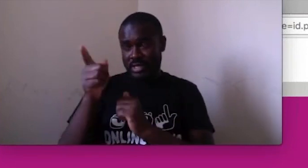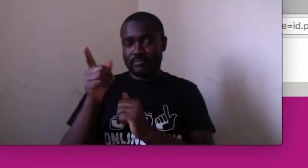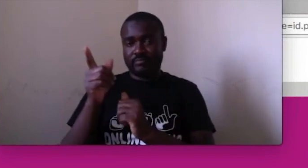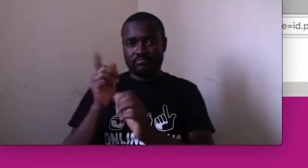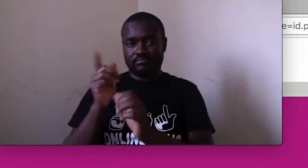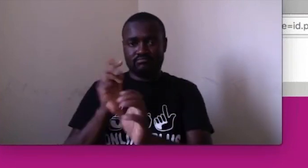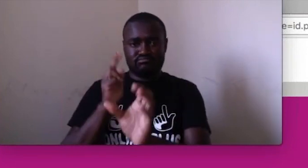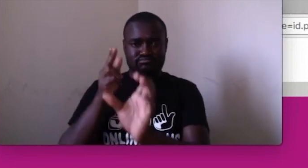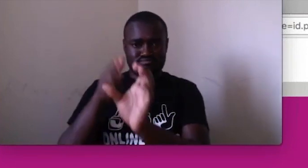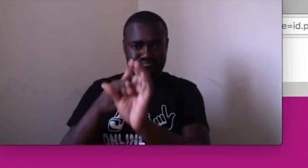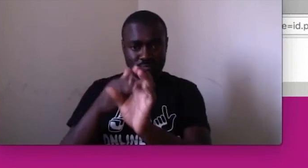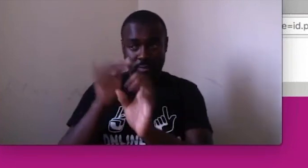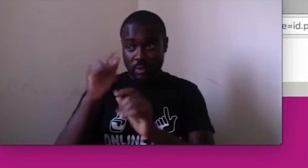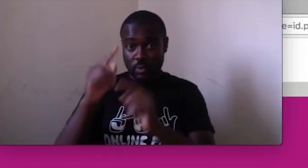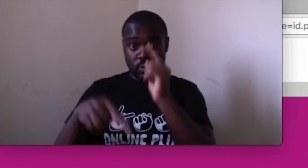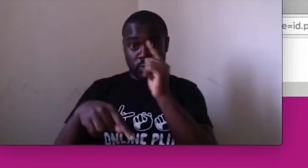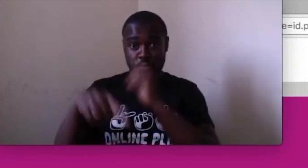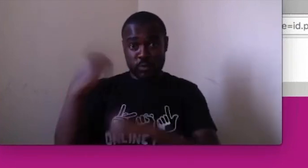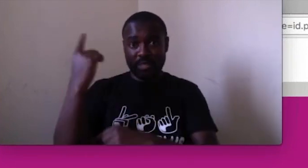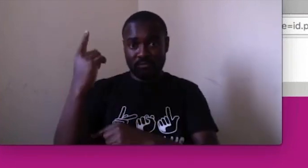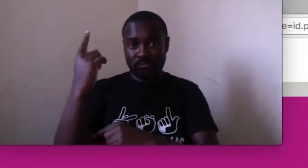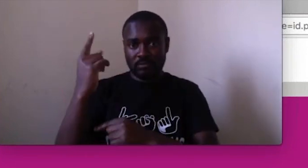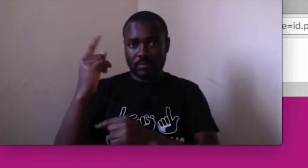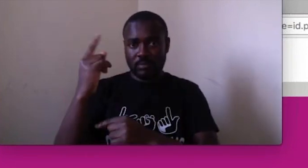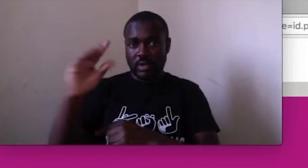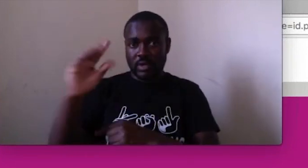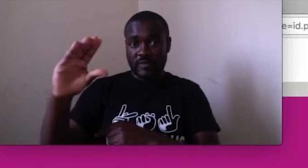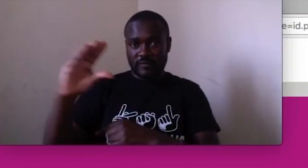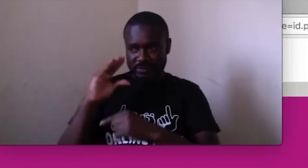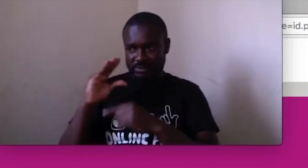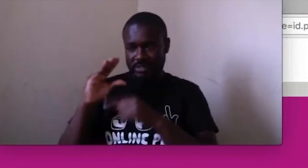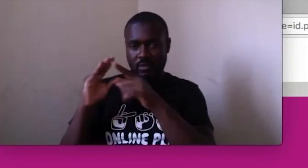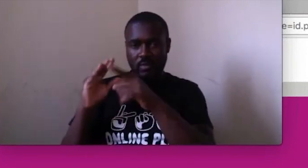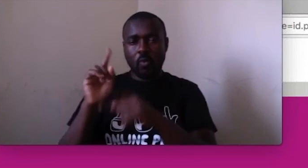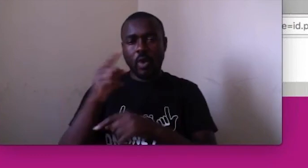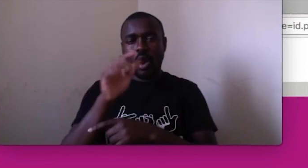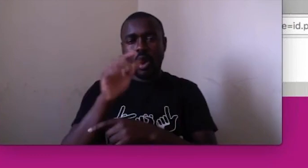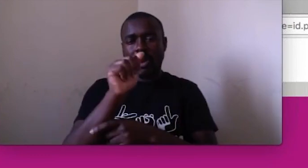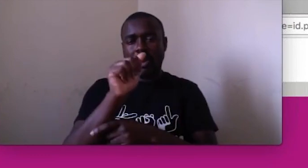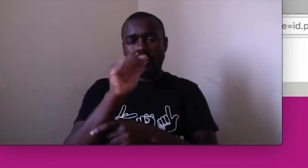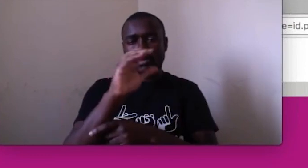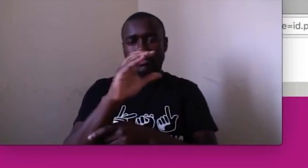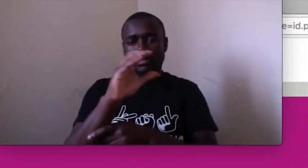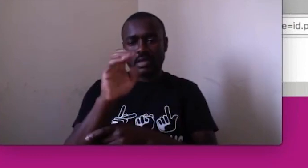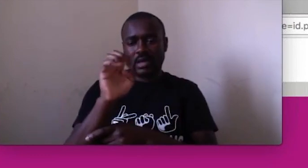the initiative when I participated and I won the grant